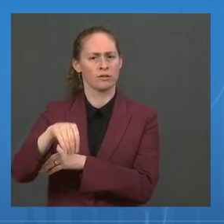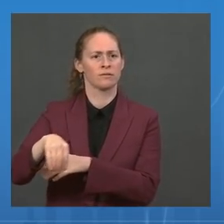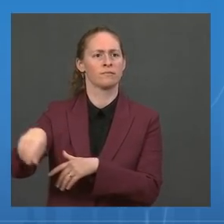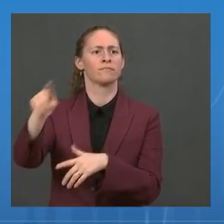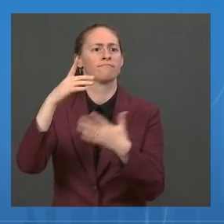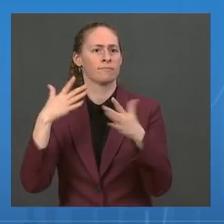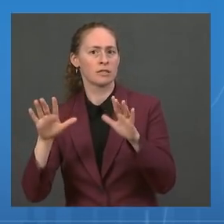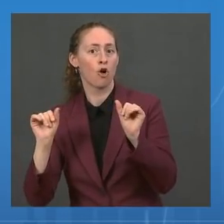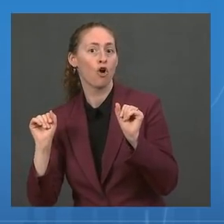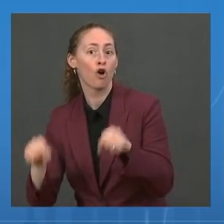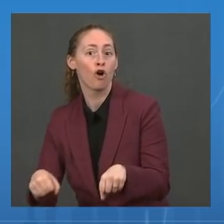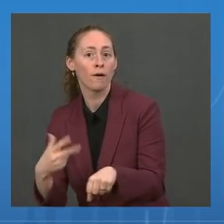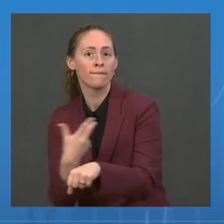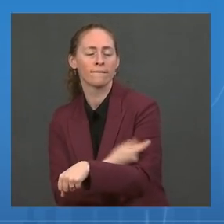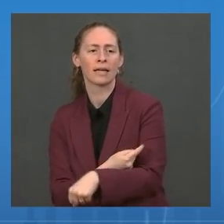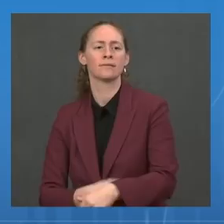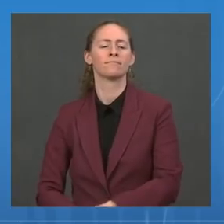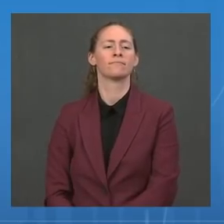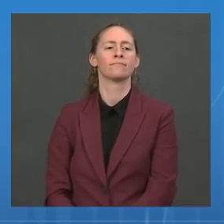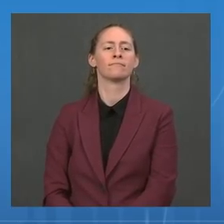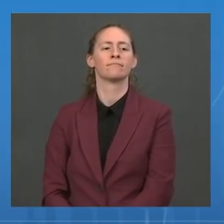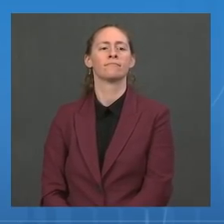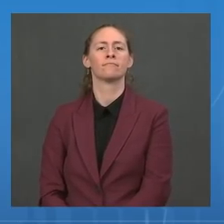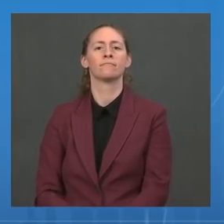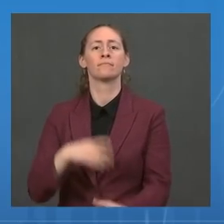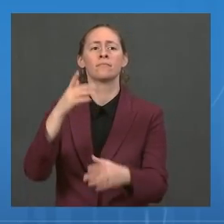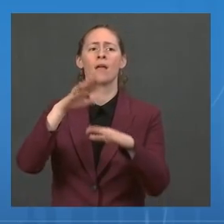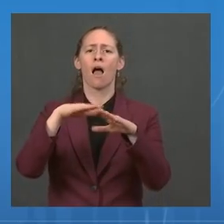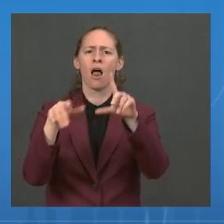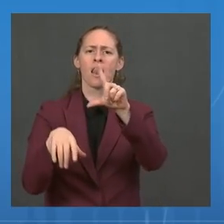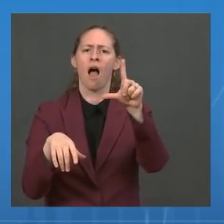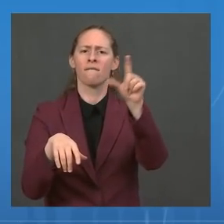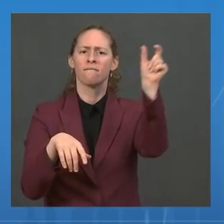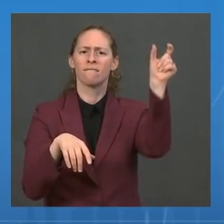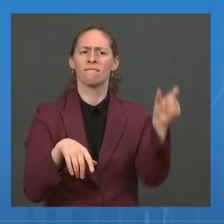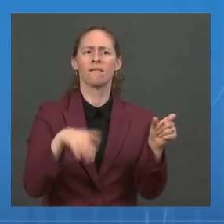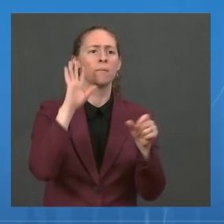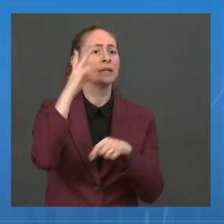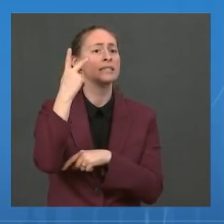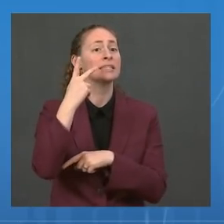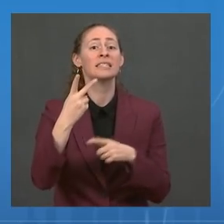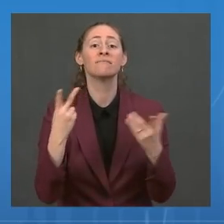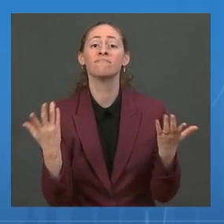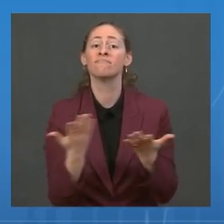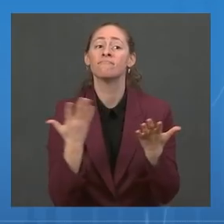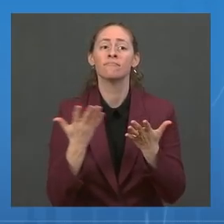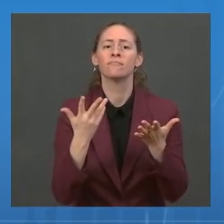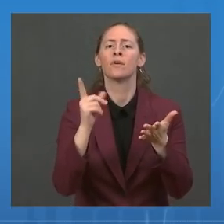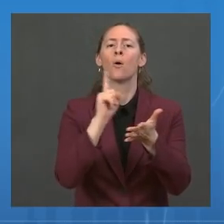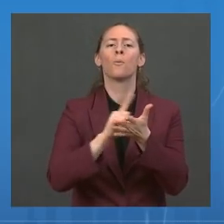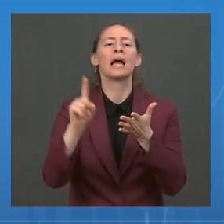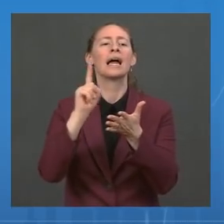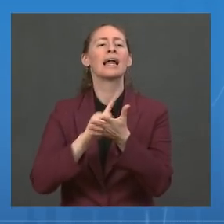In the panel on the left, you can see weekly COVID-19 case rates. In those states with less than 55 percent